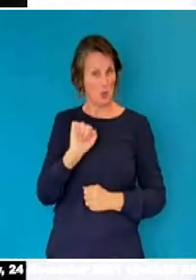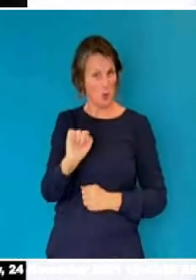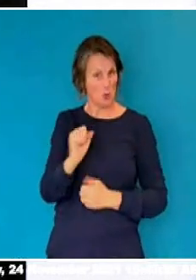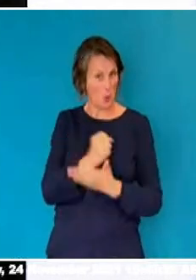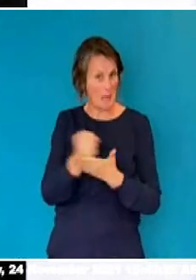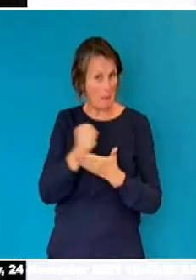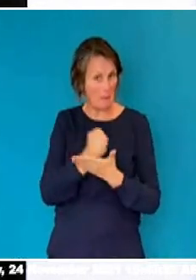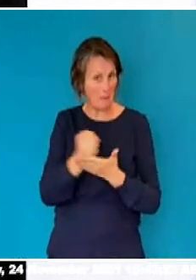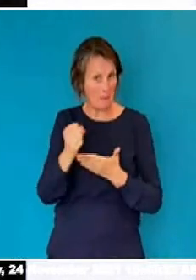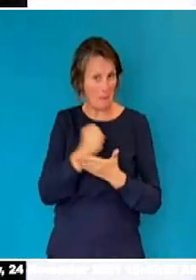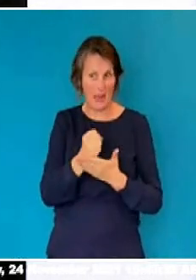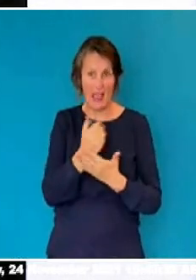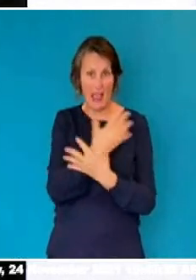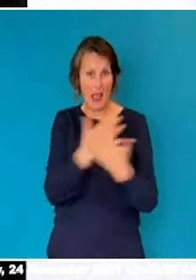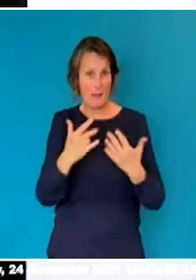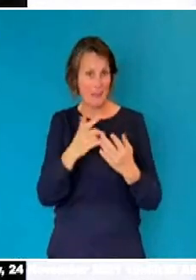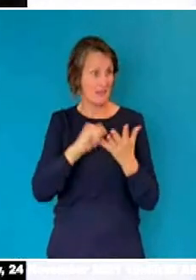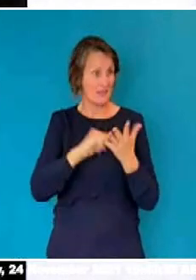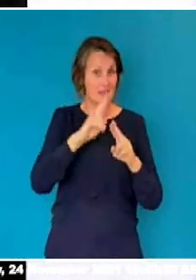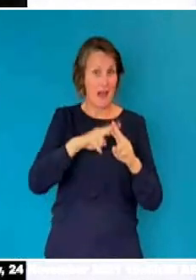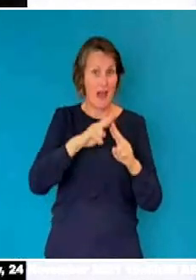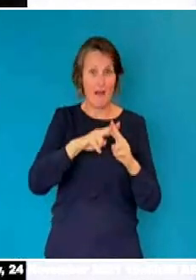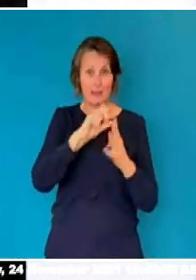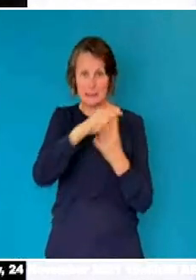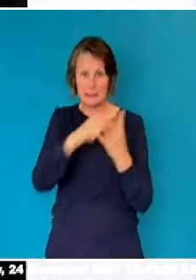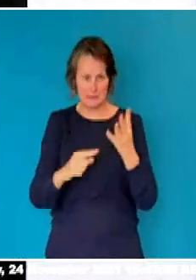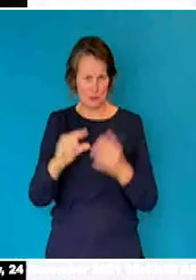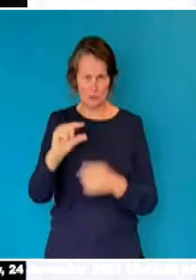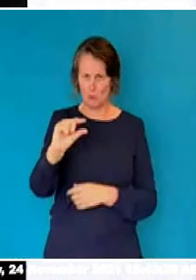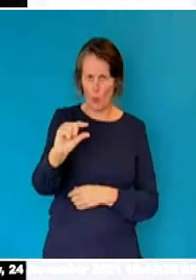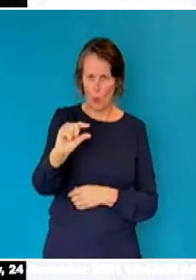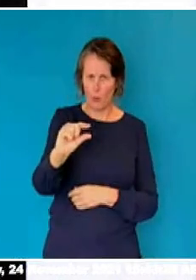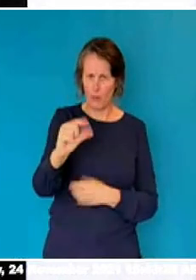working. Do you accept that Lendlease could and should do more in this area?